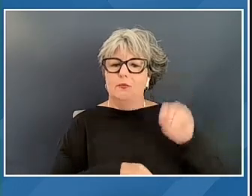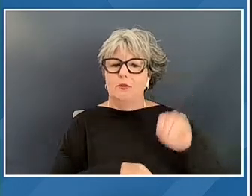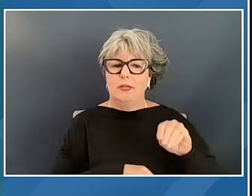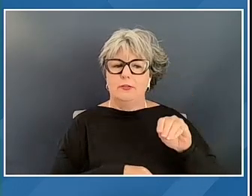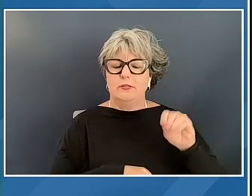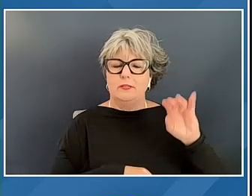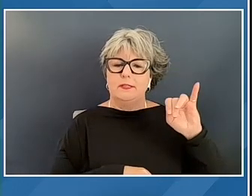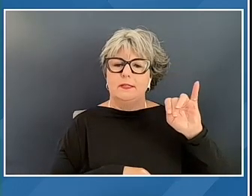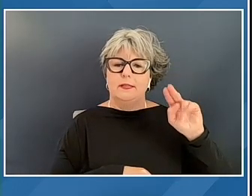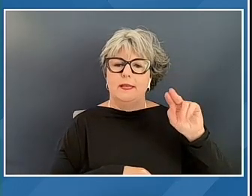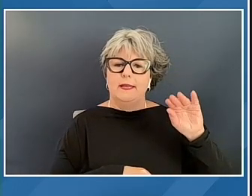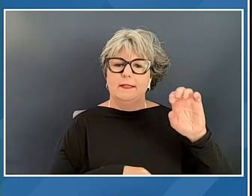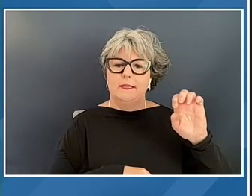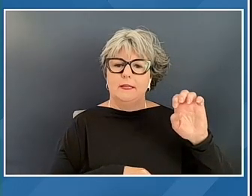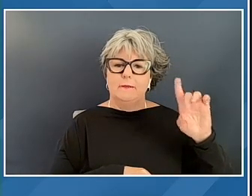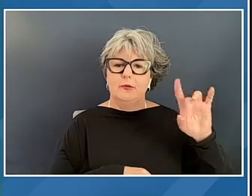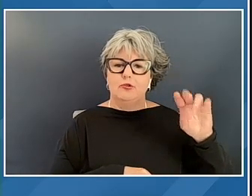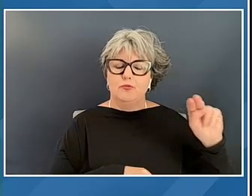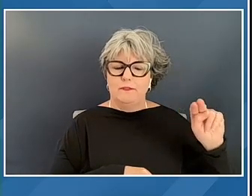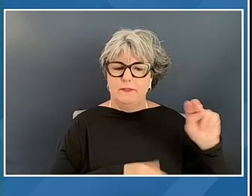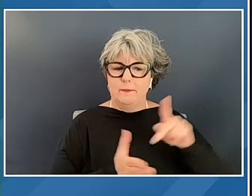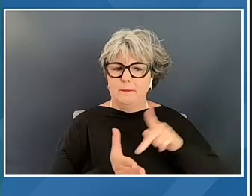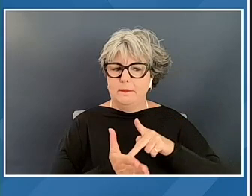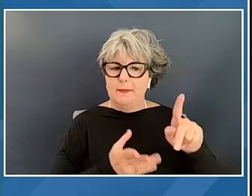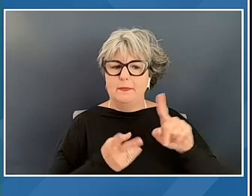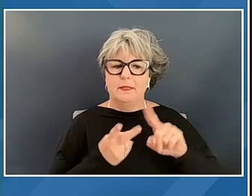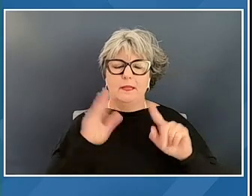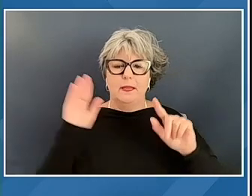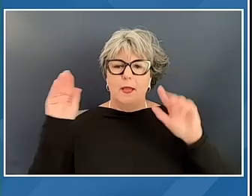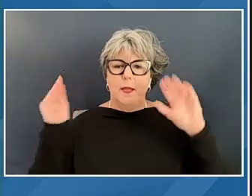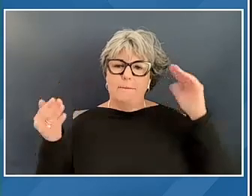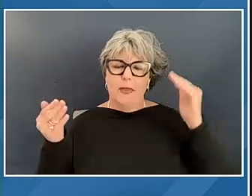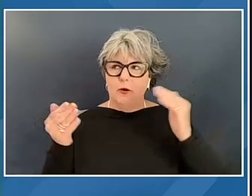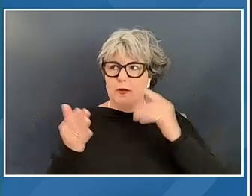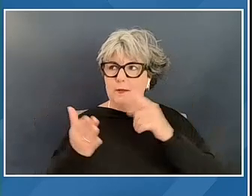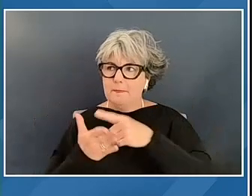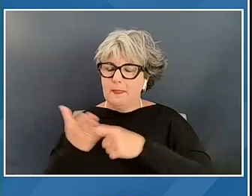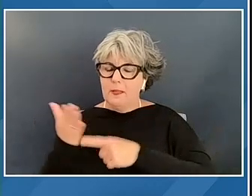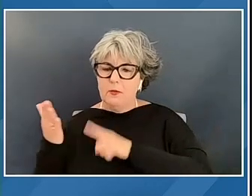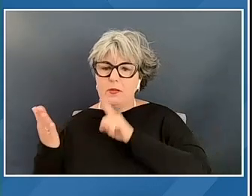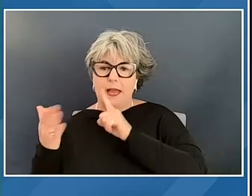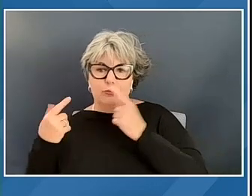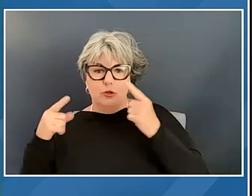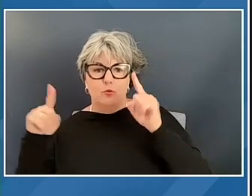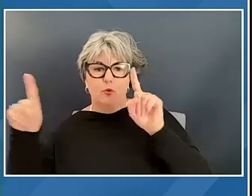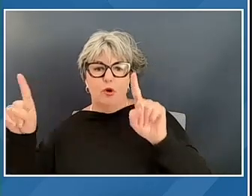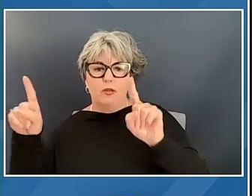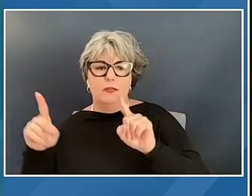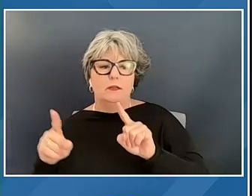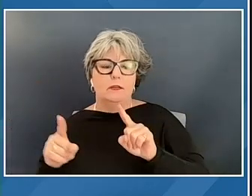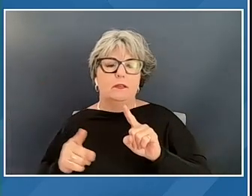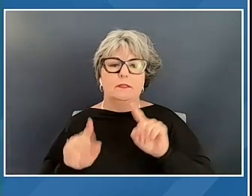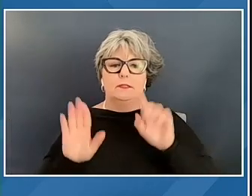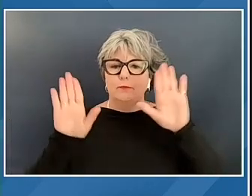programs. And really like comparing like what is actually working. You know, these are some great ideas that have been thrown out, but I think there's